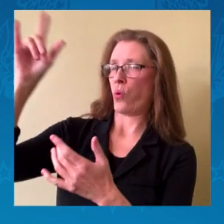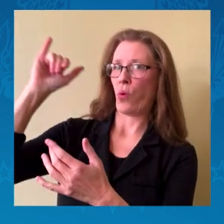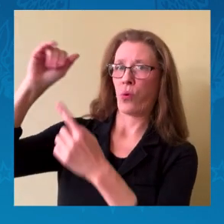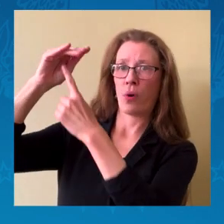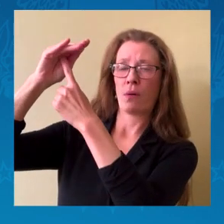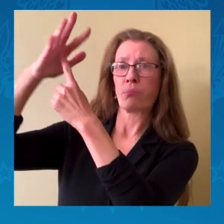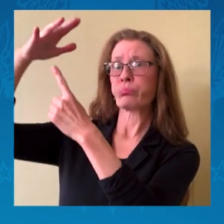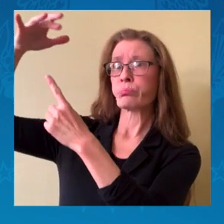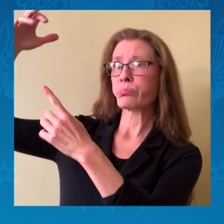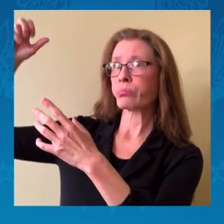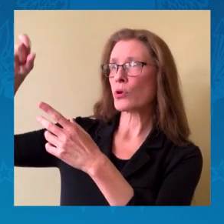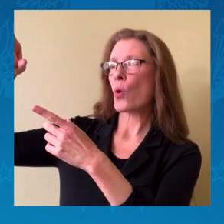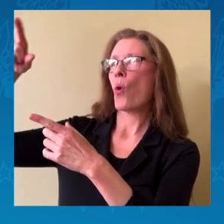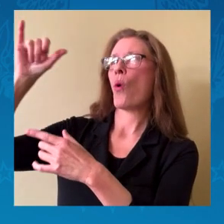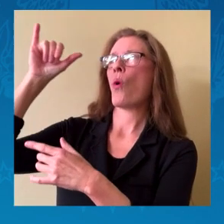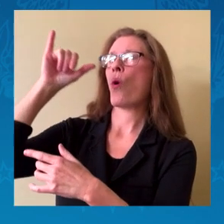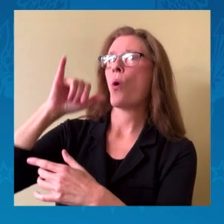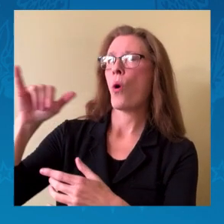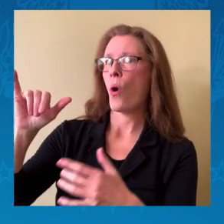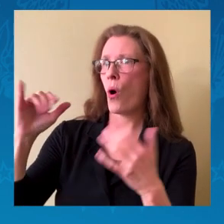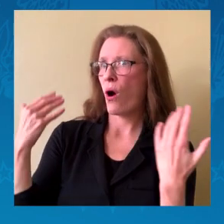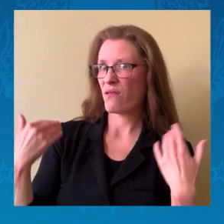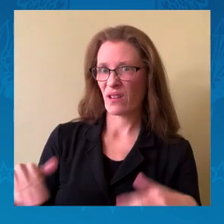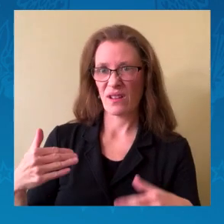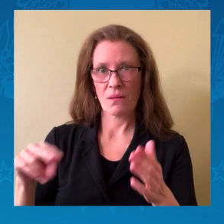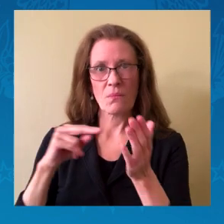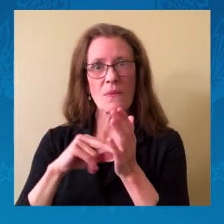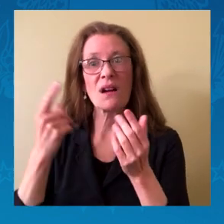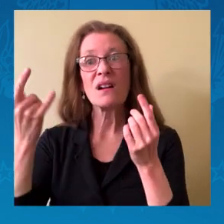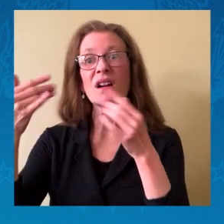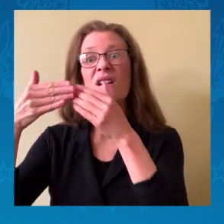and what potentially can be avoided with norms and rules.